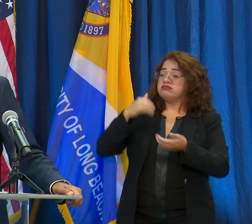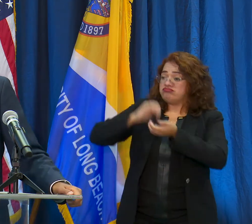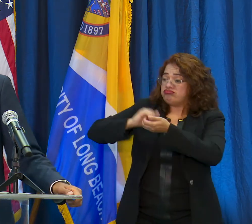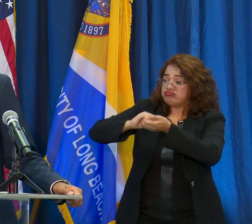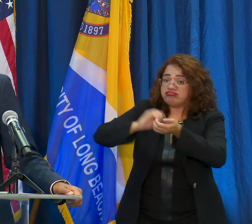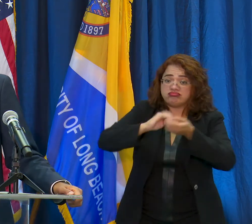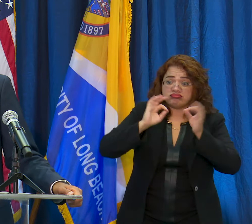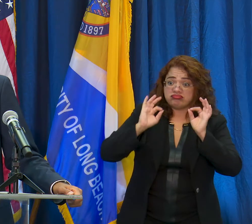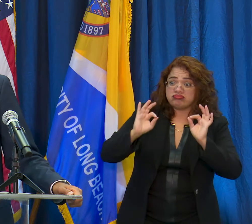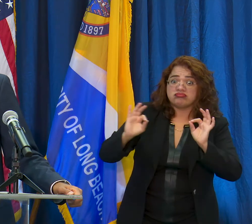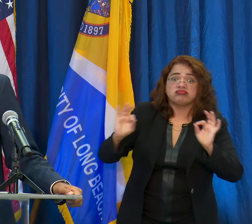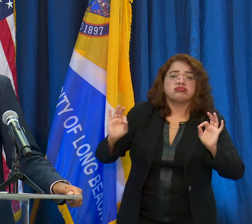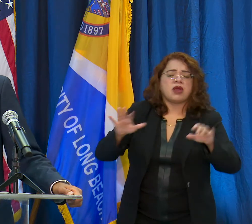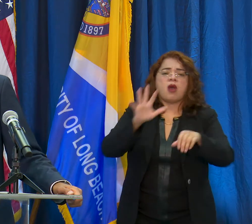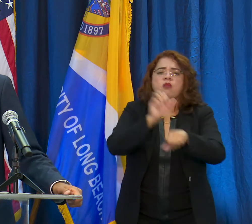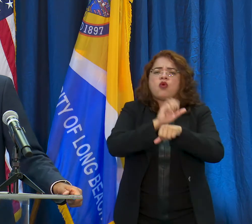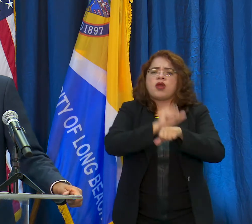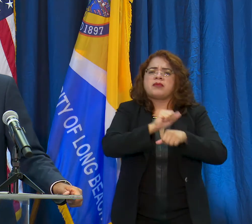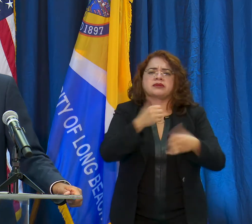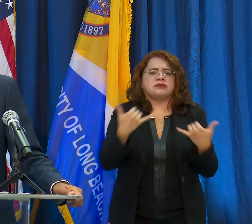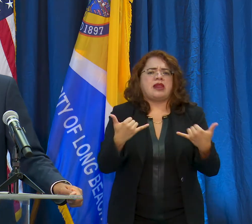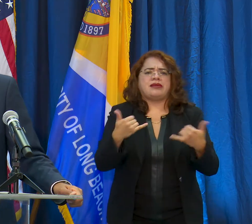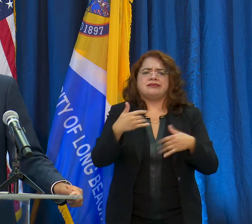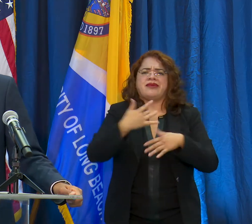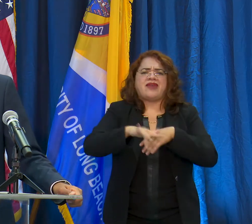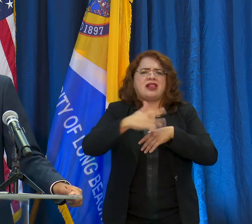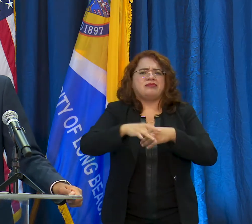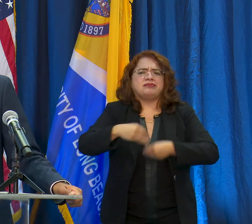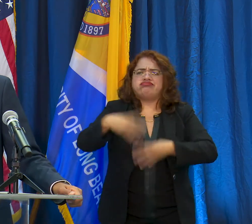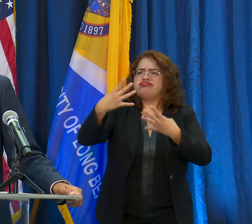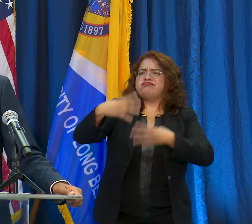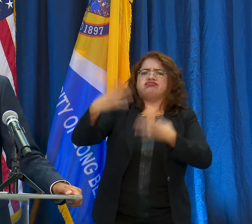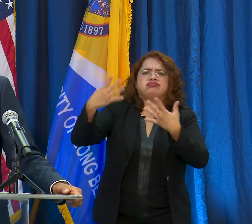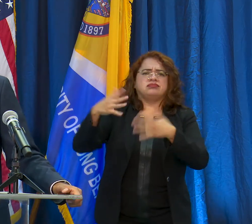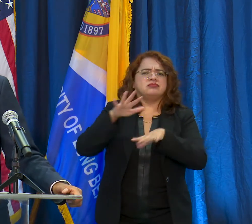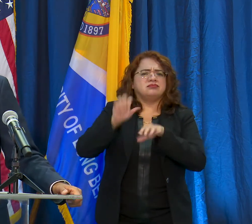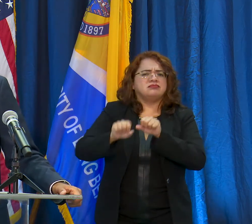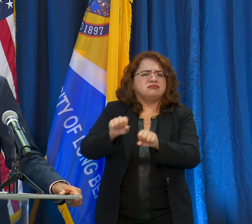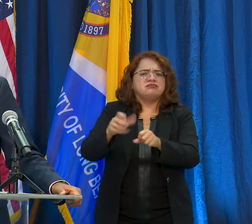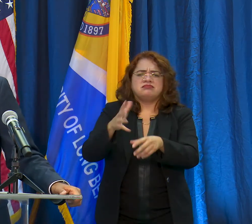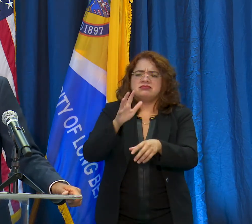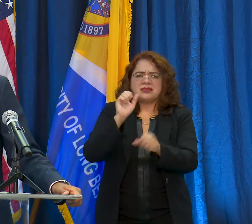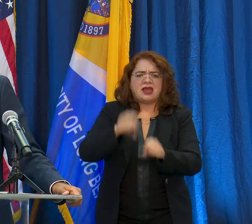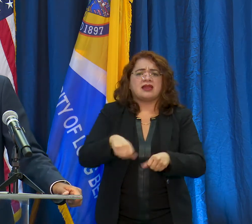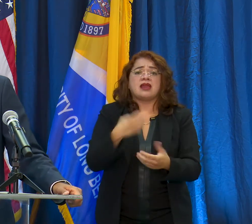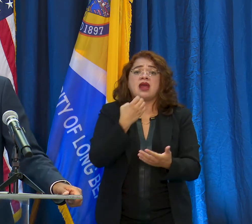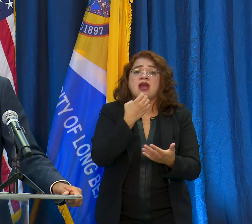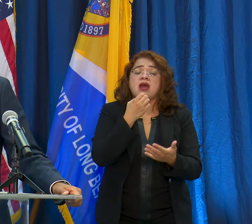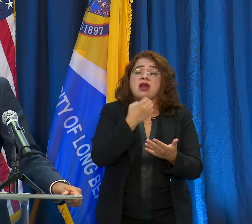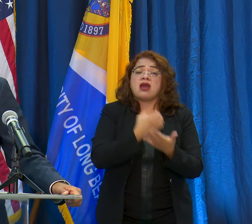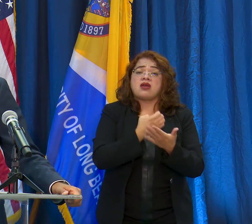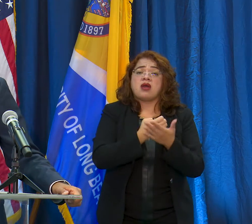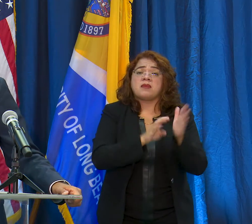the appointments available even today. Ii'm proud of also our Economic Development Team, who is working with businesses